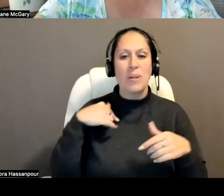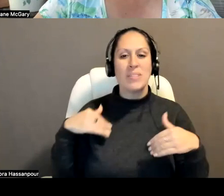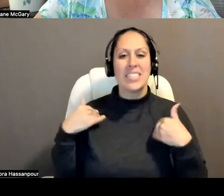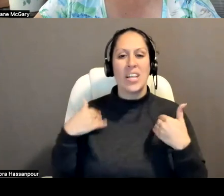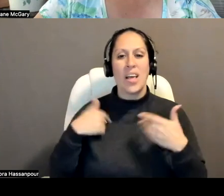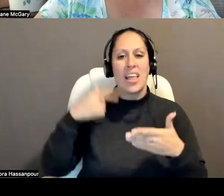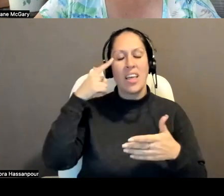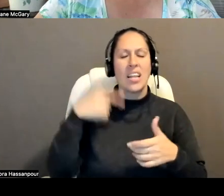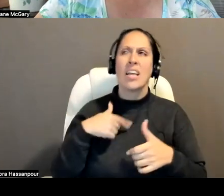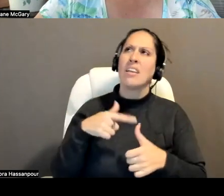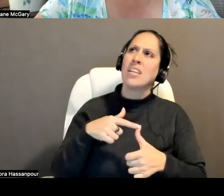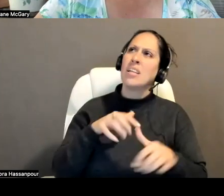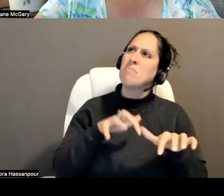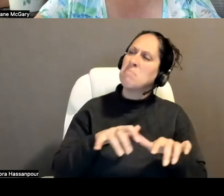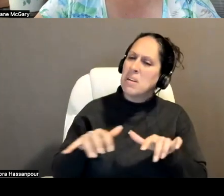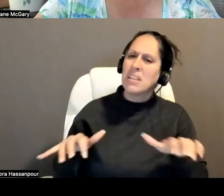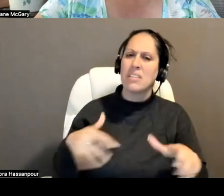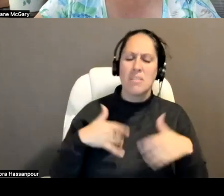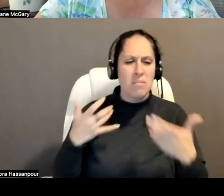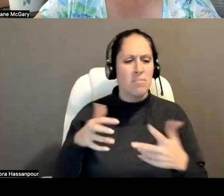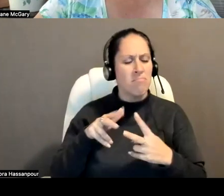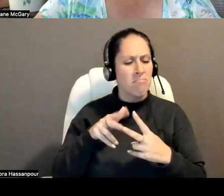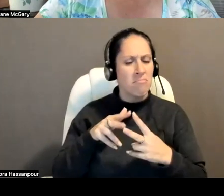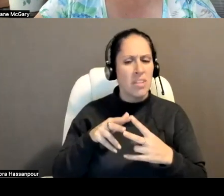"Either I want to be a Pianist, or I want to be a cellist."